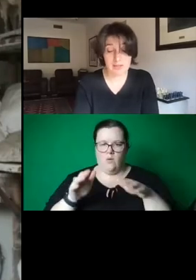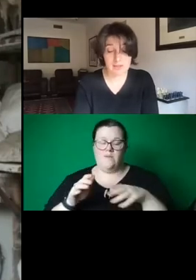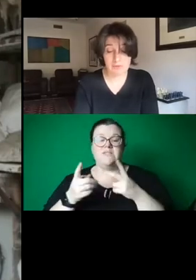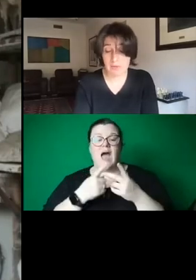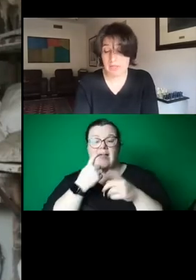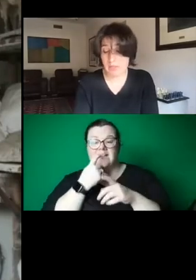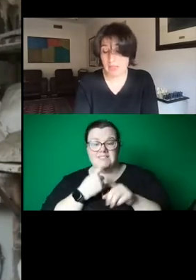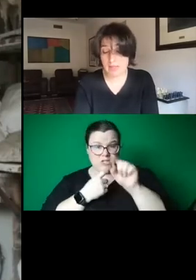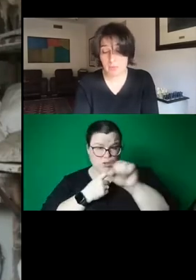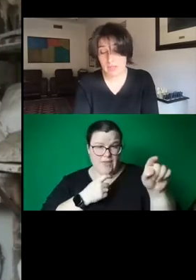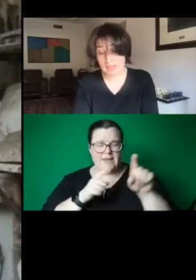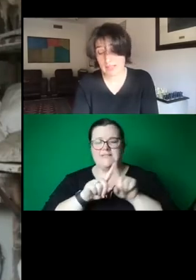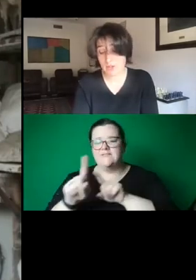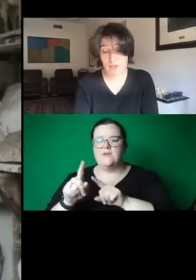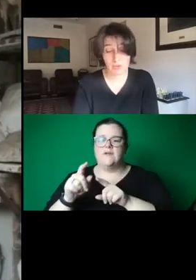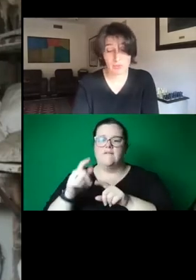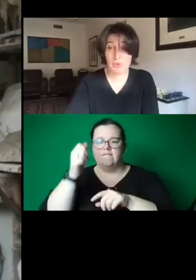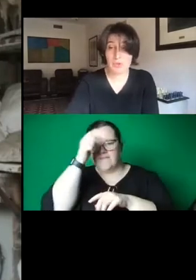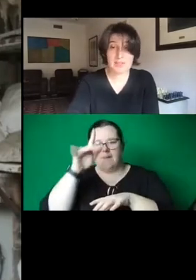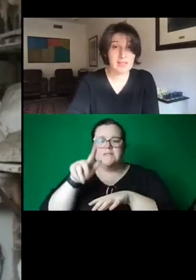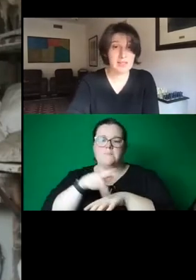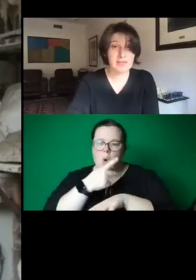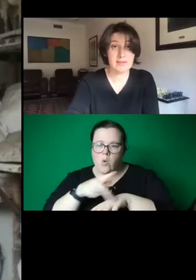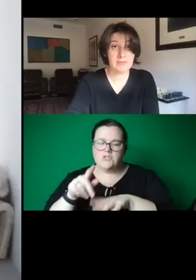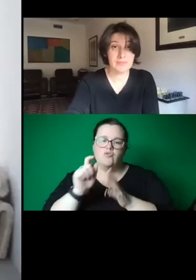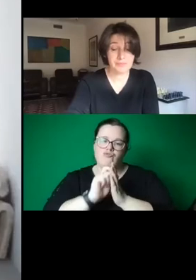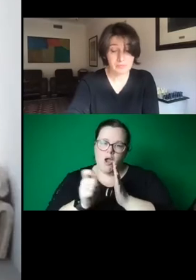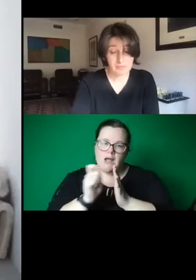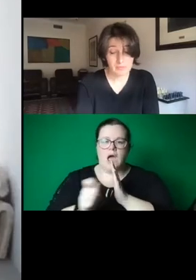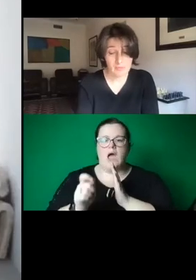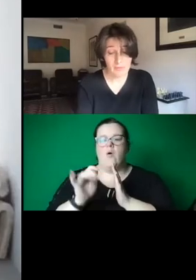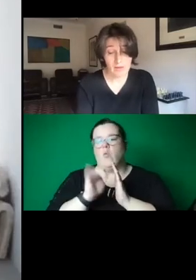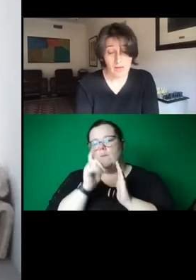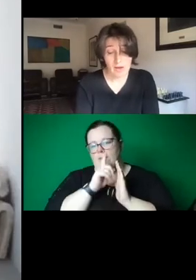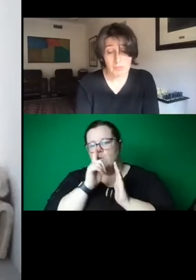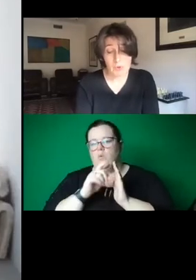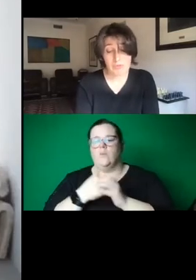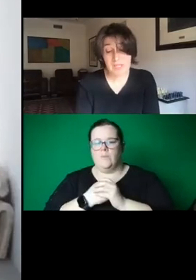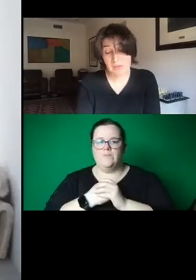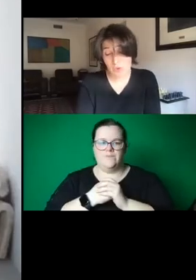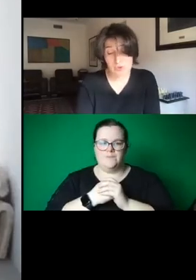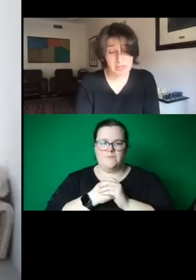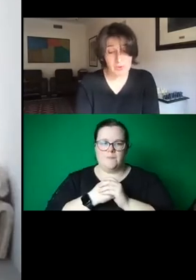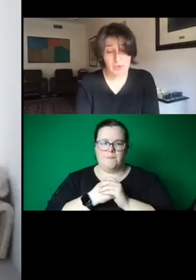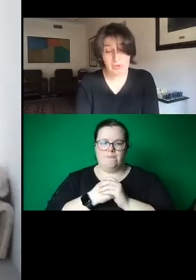farmers minors workers and just human body studies a boron that borrowed them to curate this